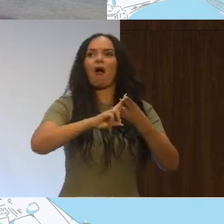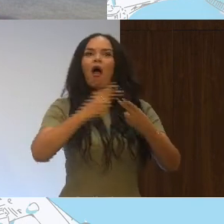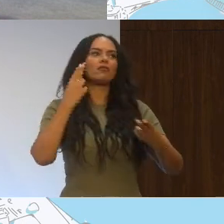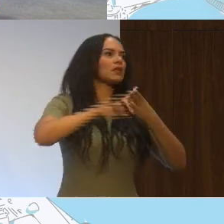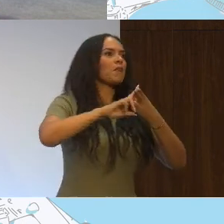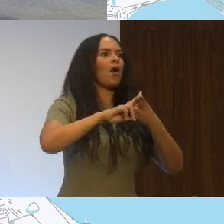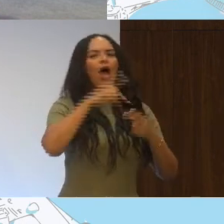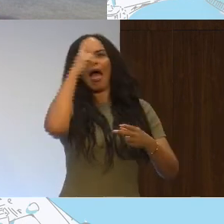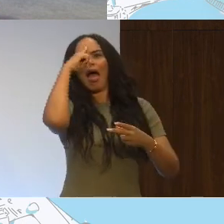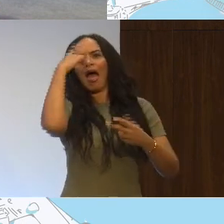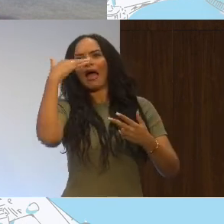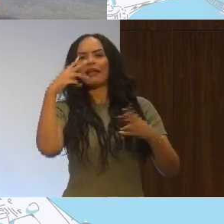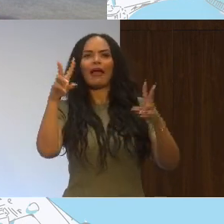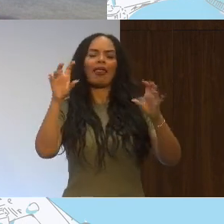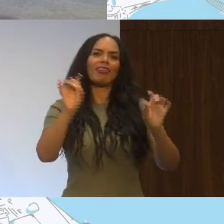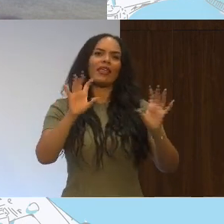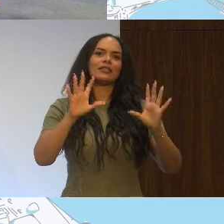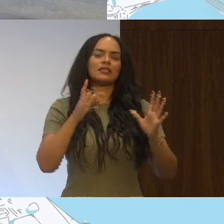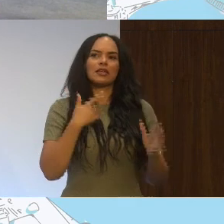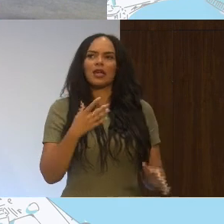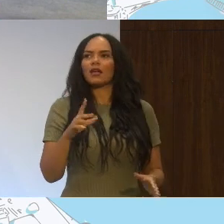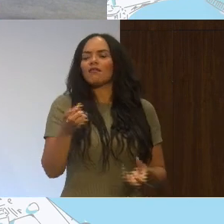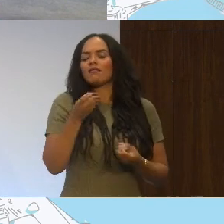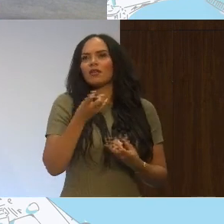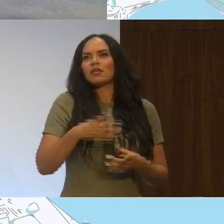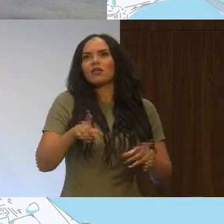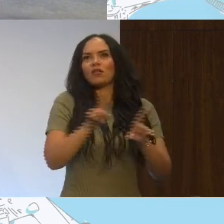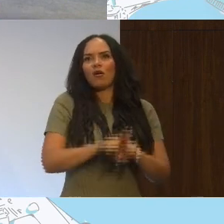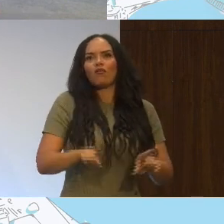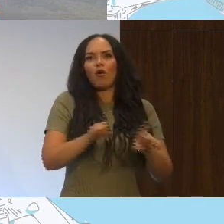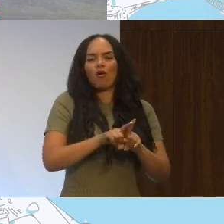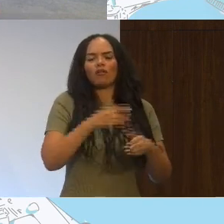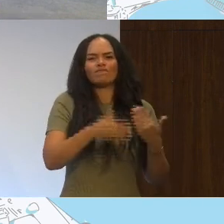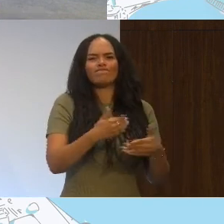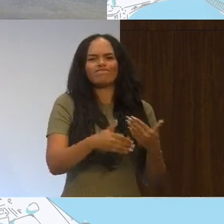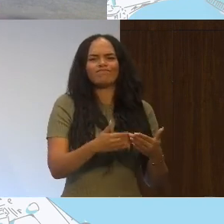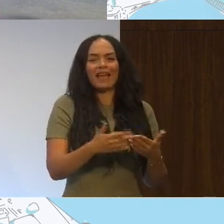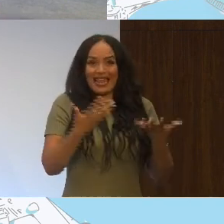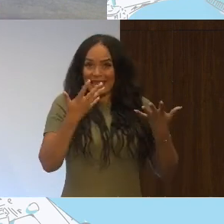And that is something we hear time and time again. So now that we have your fantastic